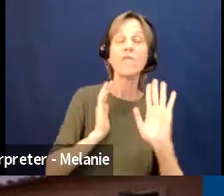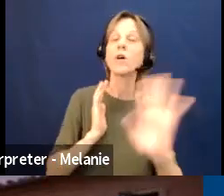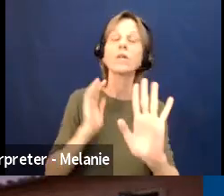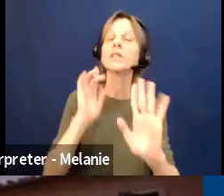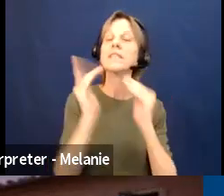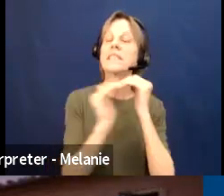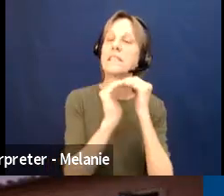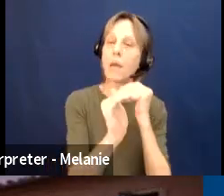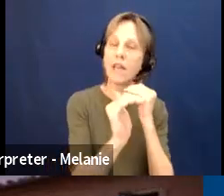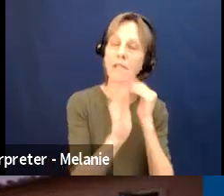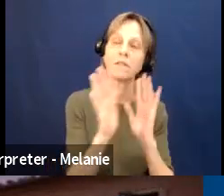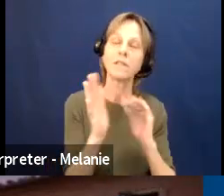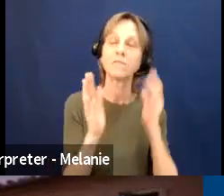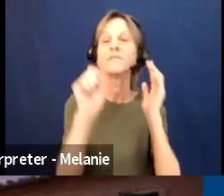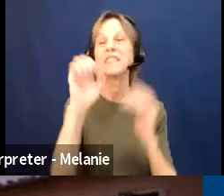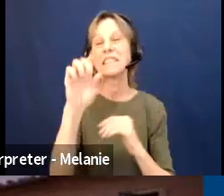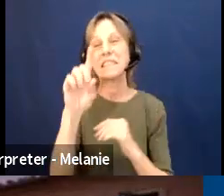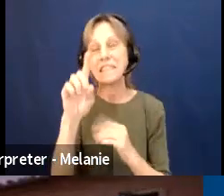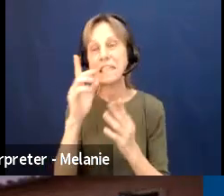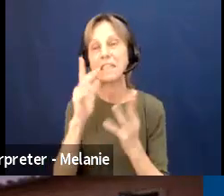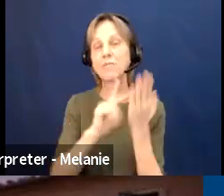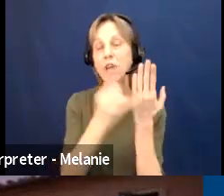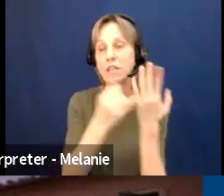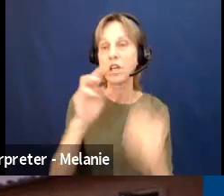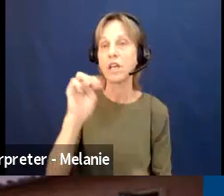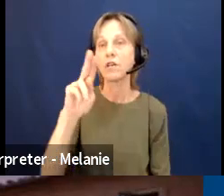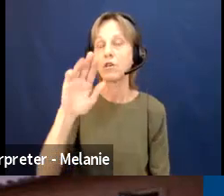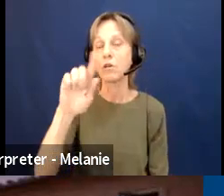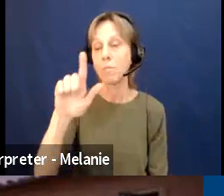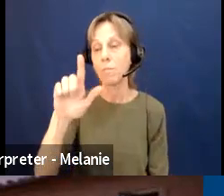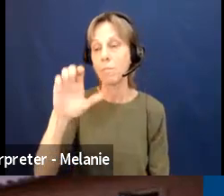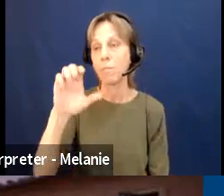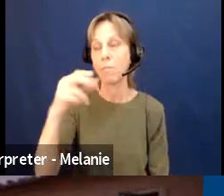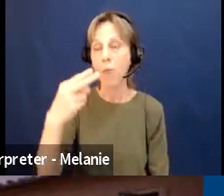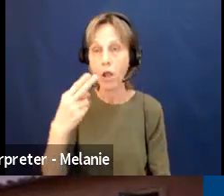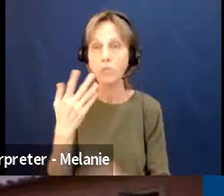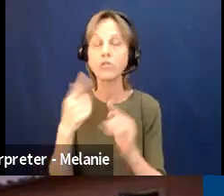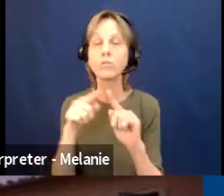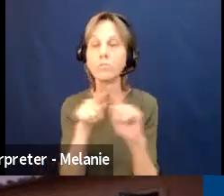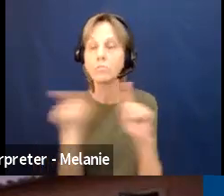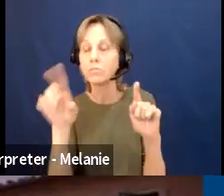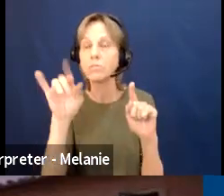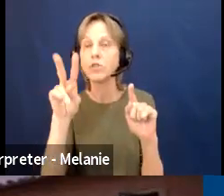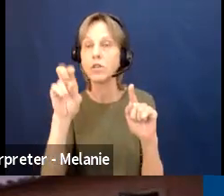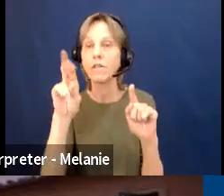projects mulching diversions for flood control great stabilization structures water control